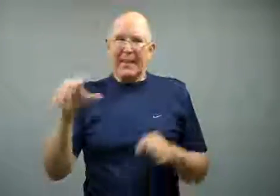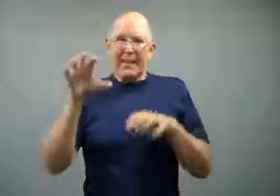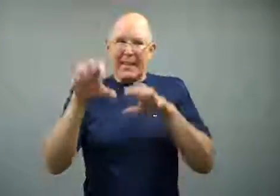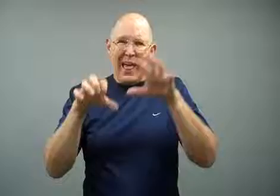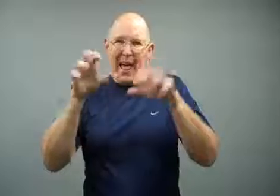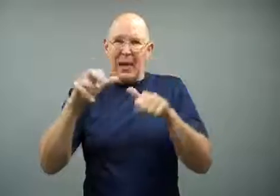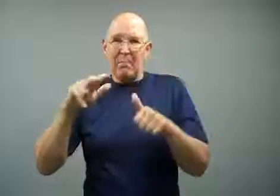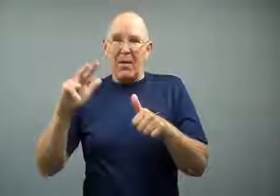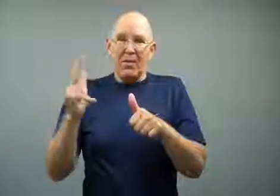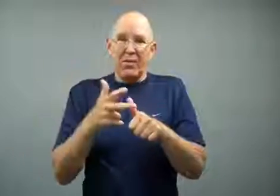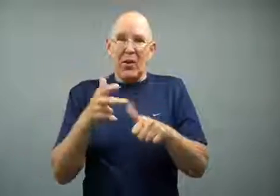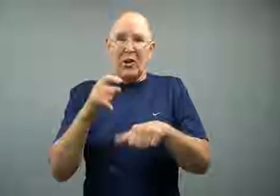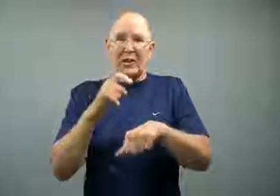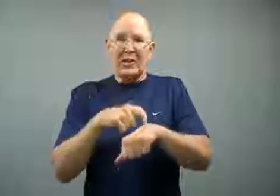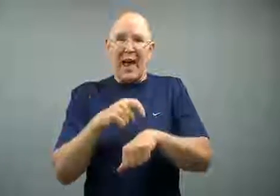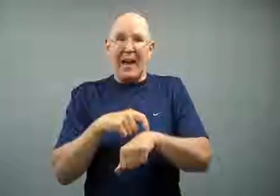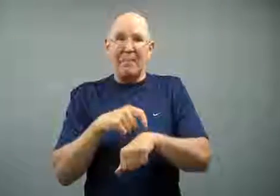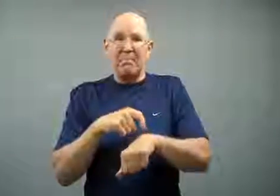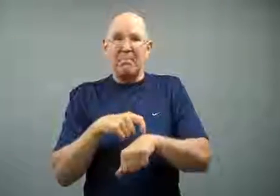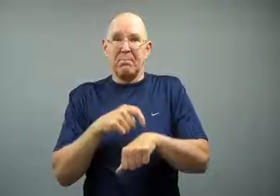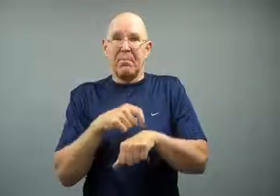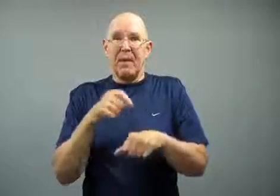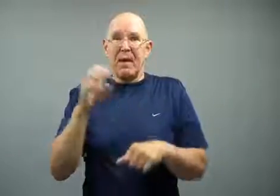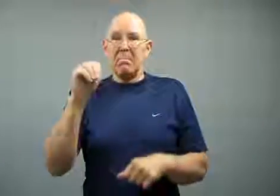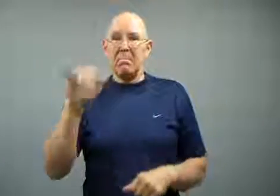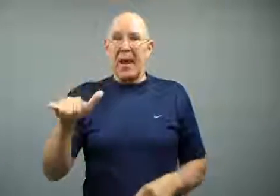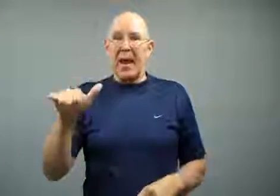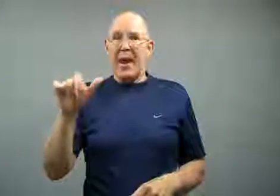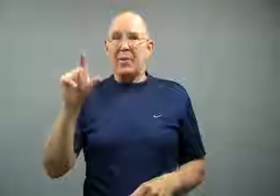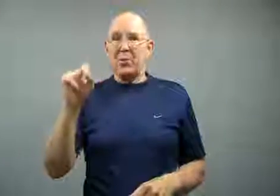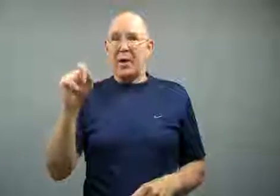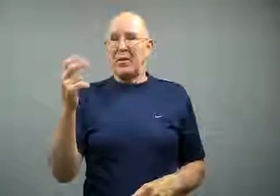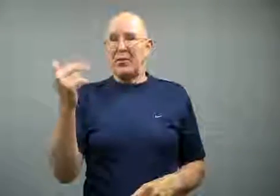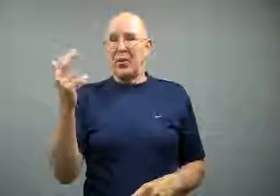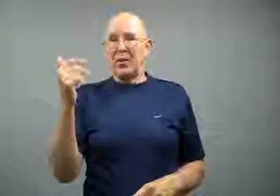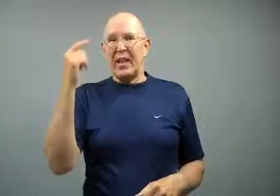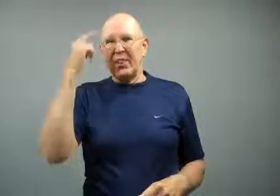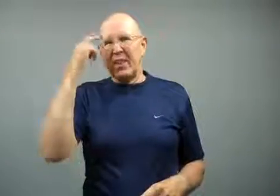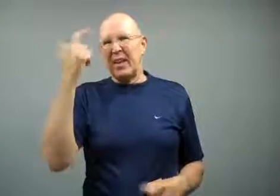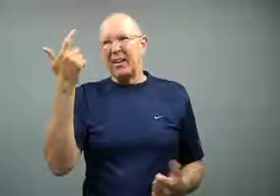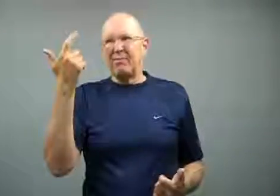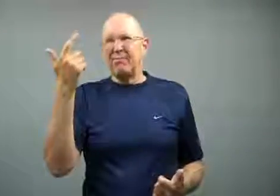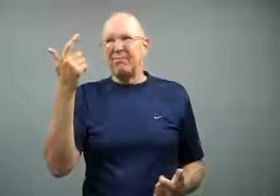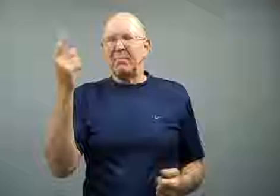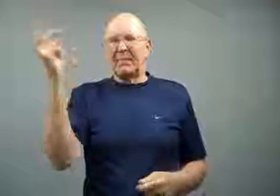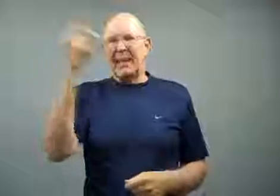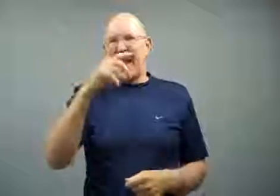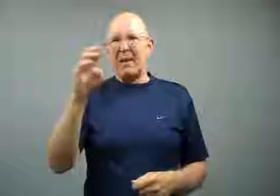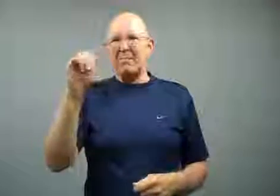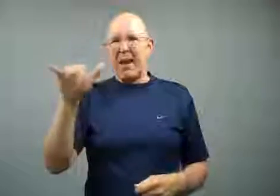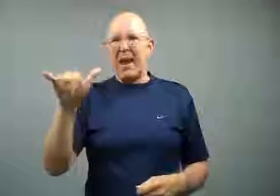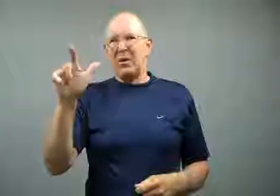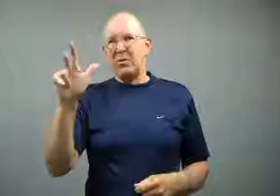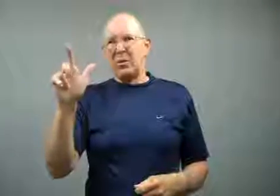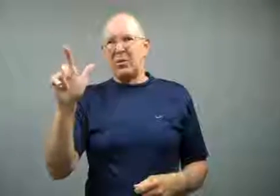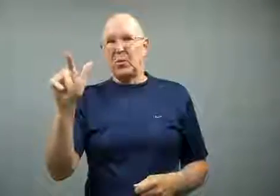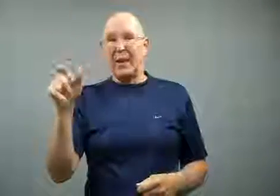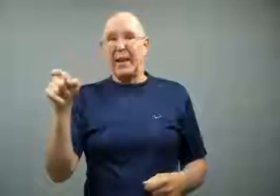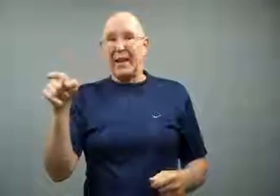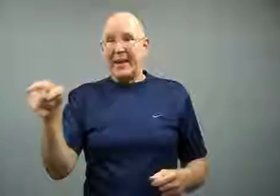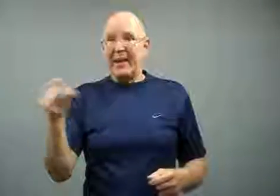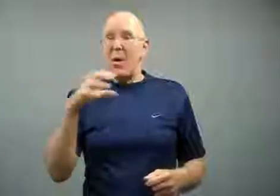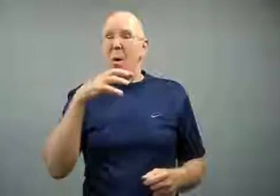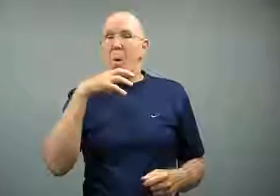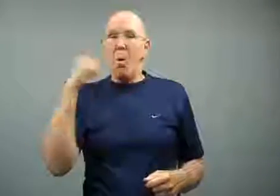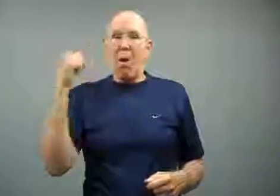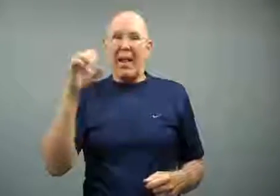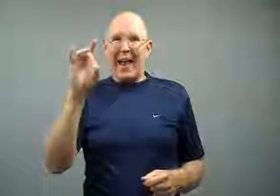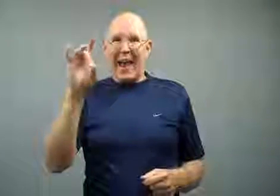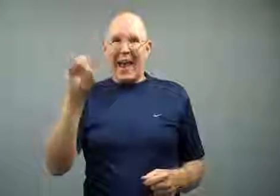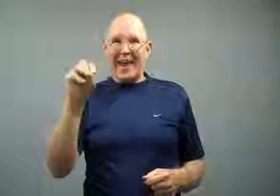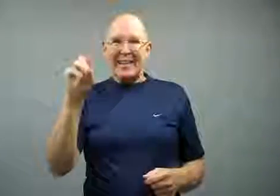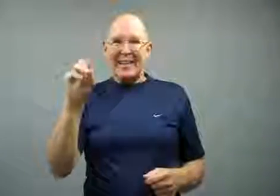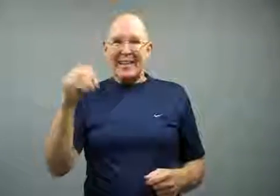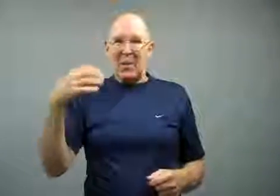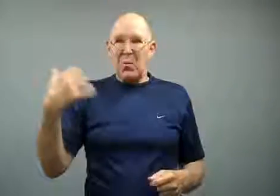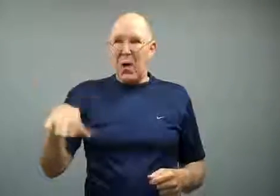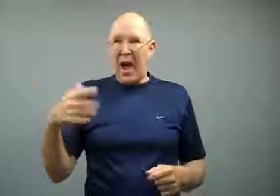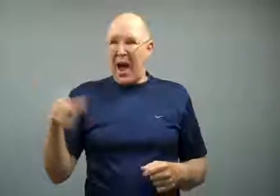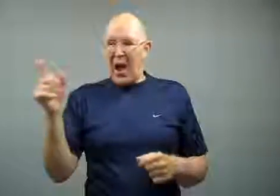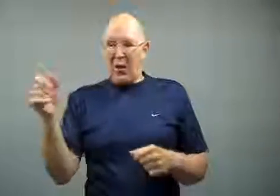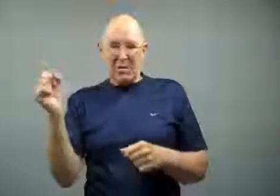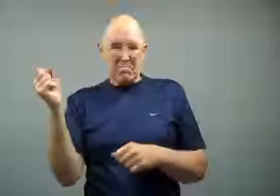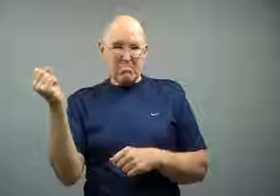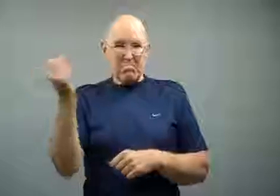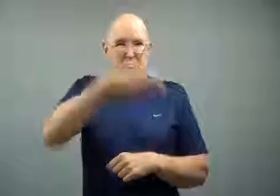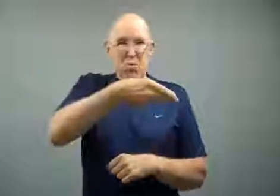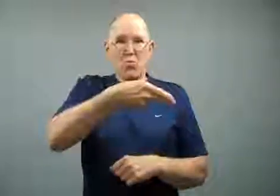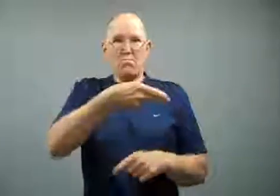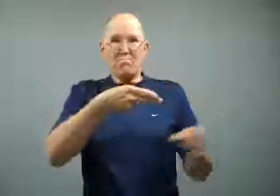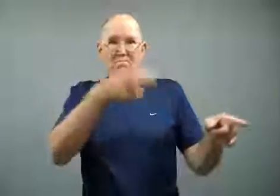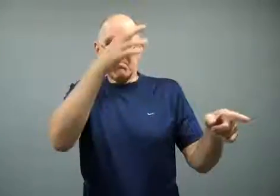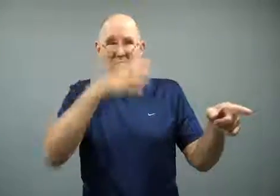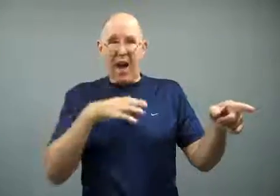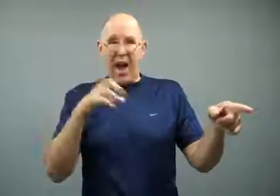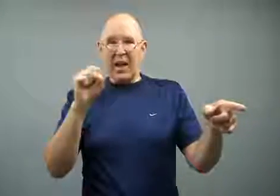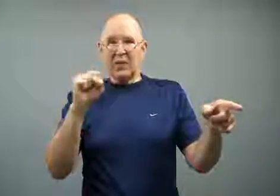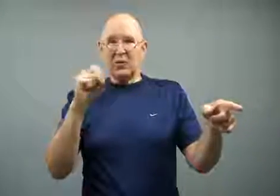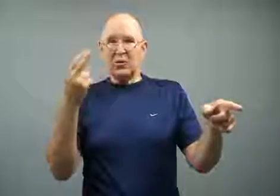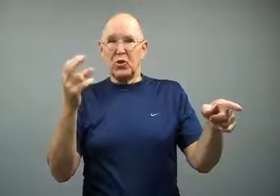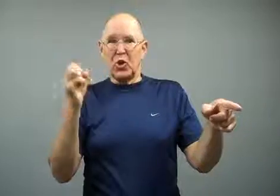He climbed it for the third time, in May of 2013, I think on the 23rd.